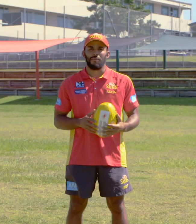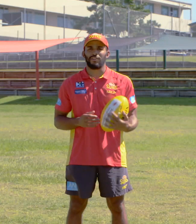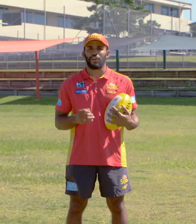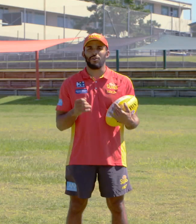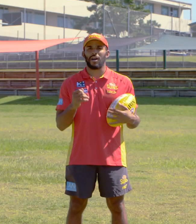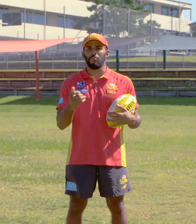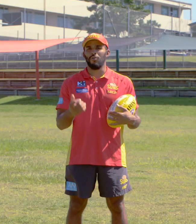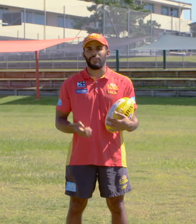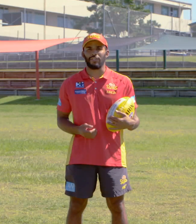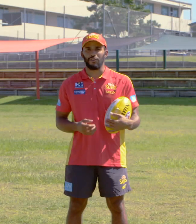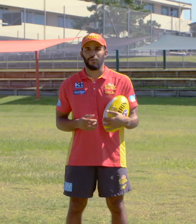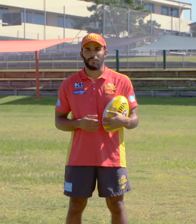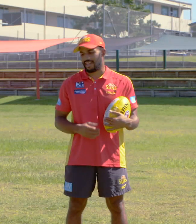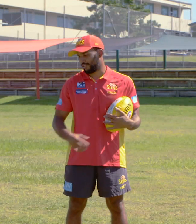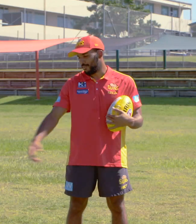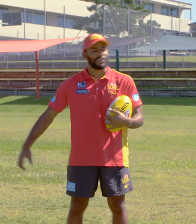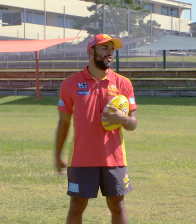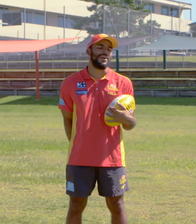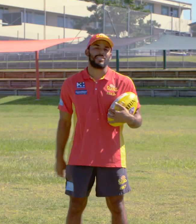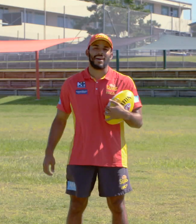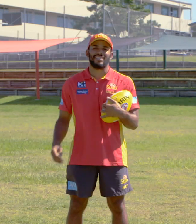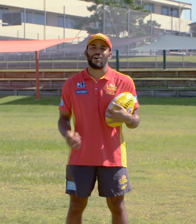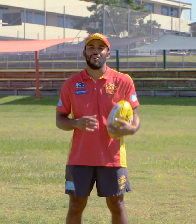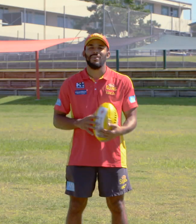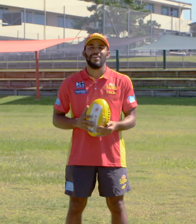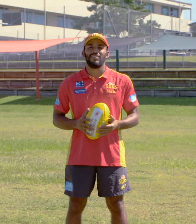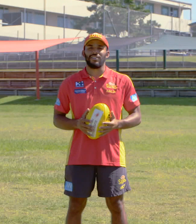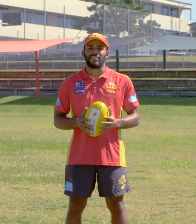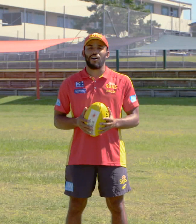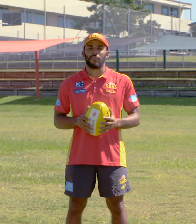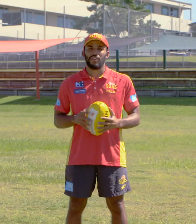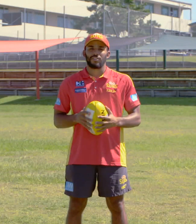I want to show you a couple of moves you can do in about a 2x2m space at home, to yourself.